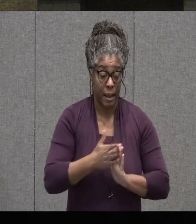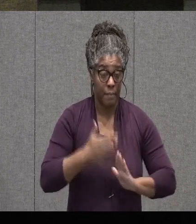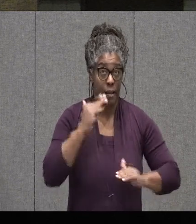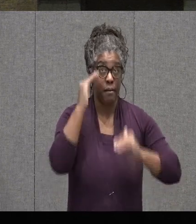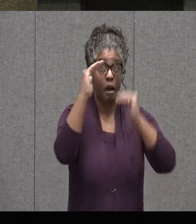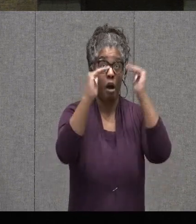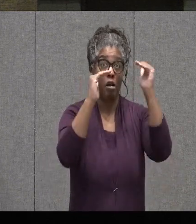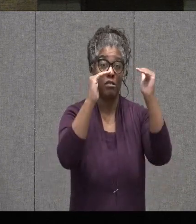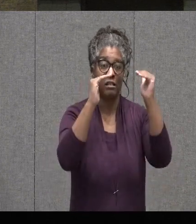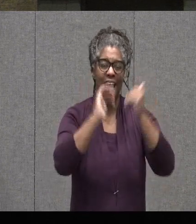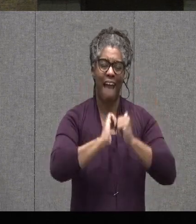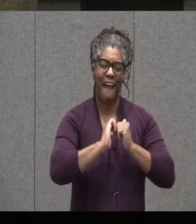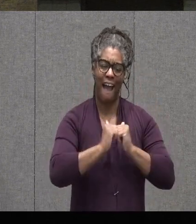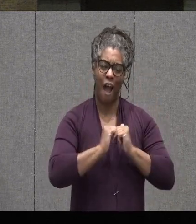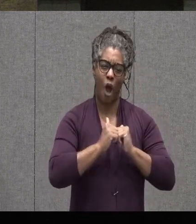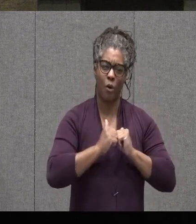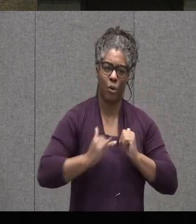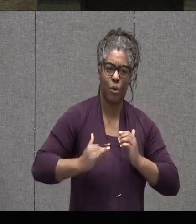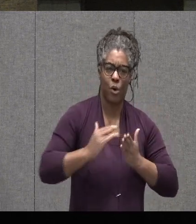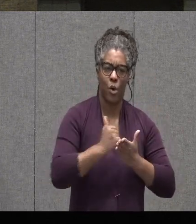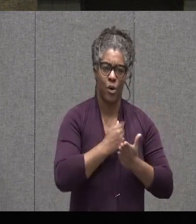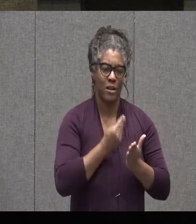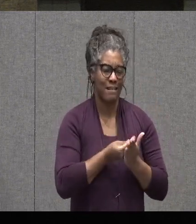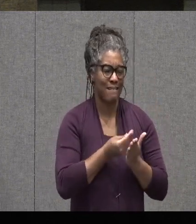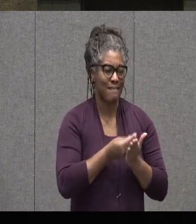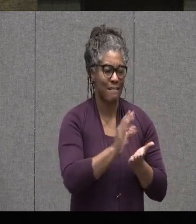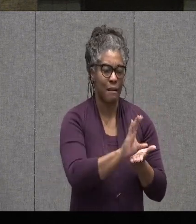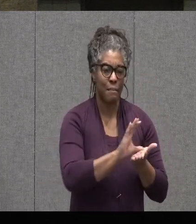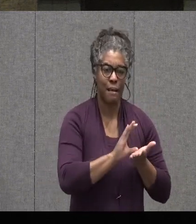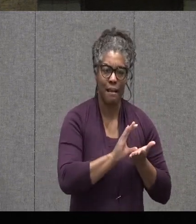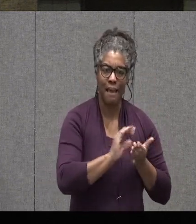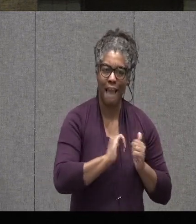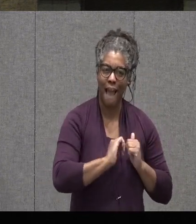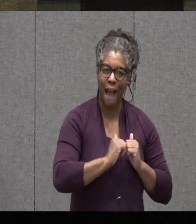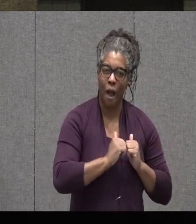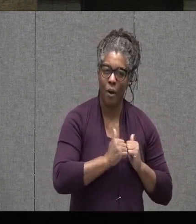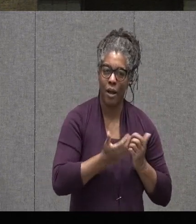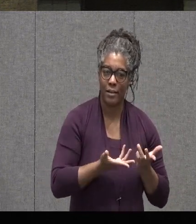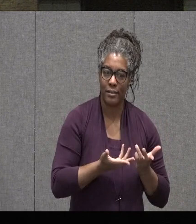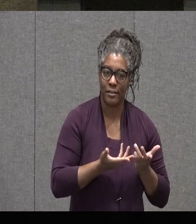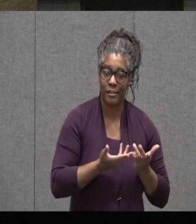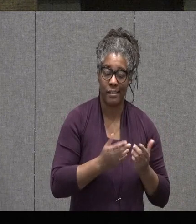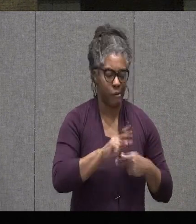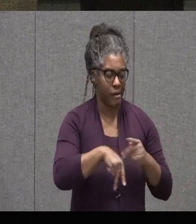What job would you like to have? Or what jobs would you like to have.